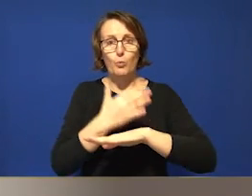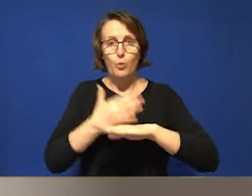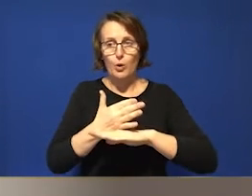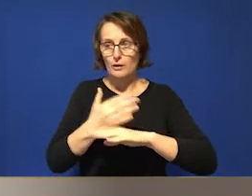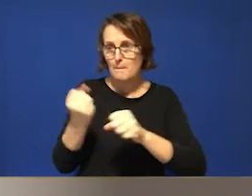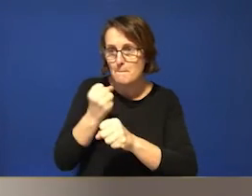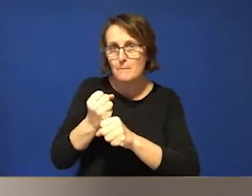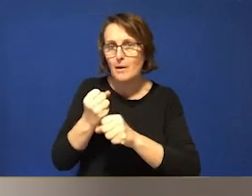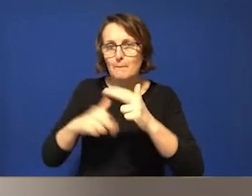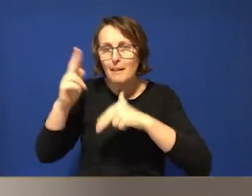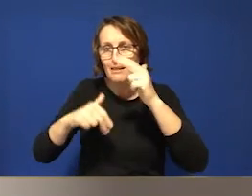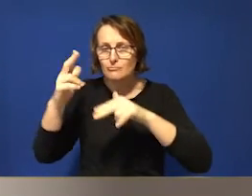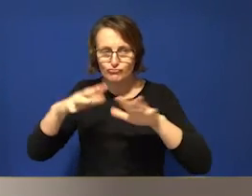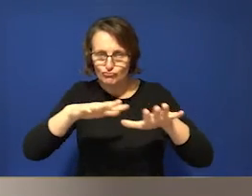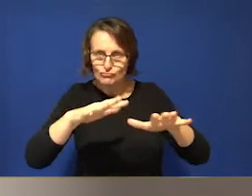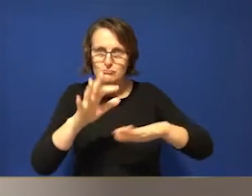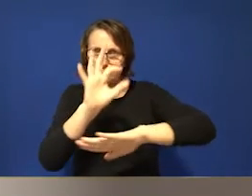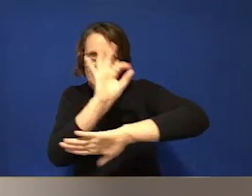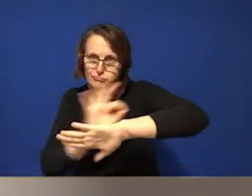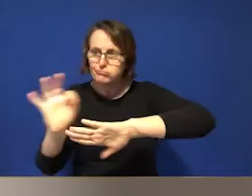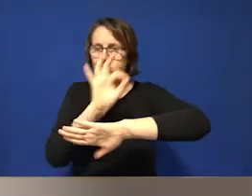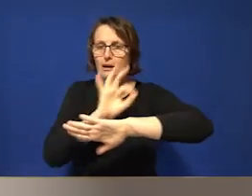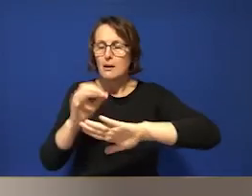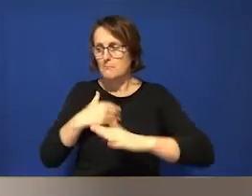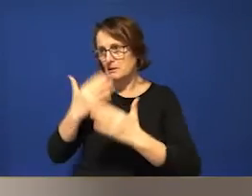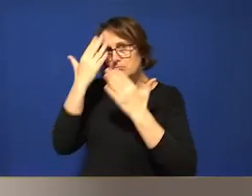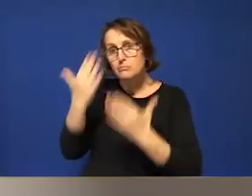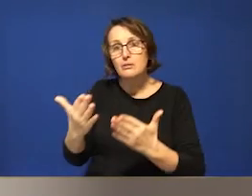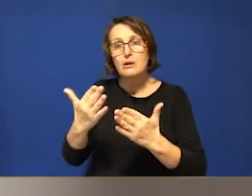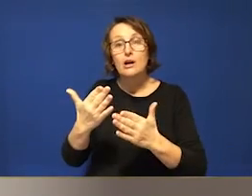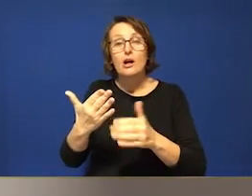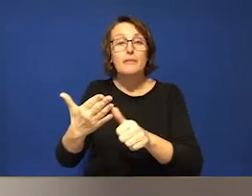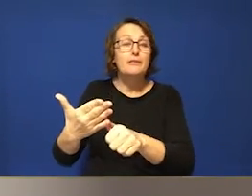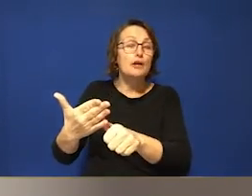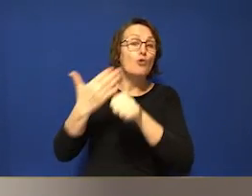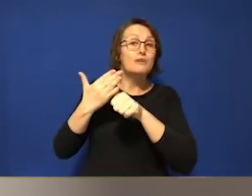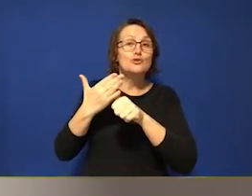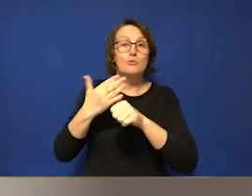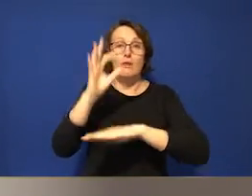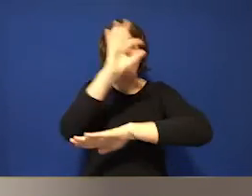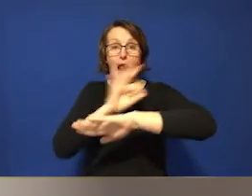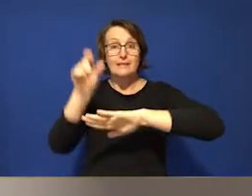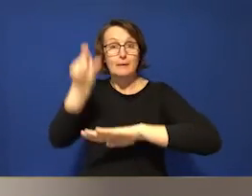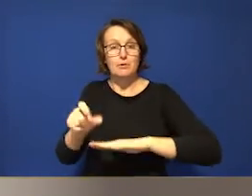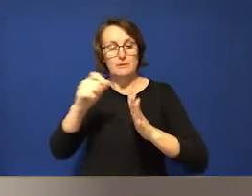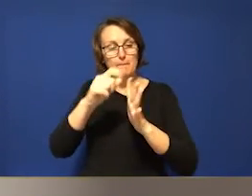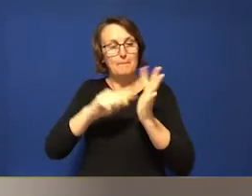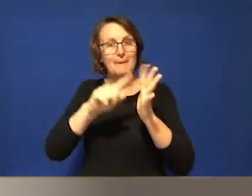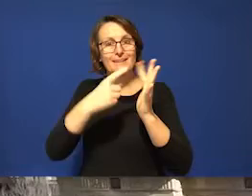the enormous respect I have for Peter Kerr, the original architect. I mean, Peter miraculously managed to find